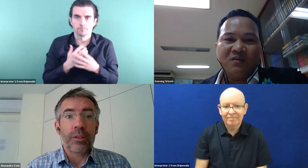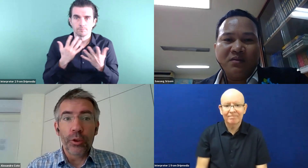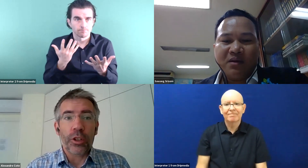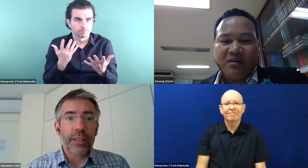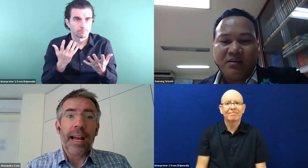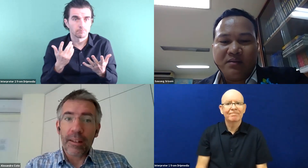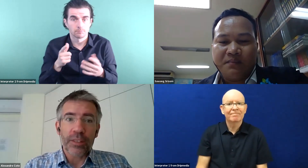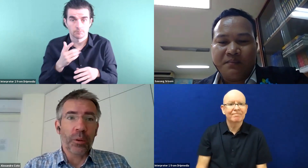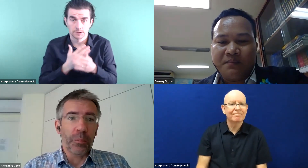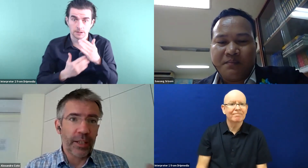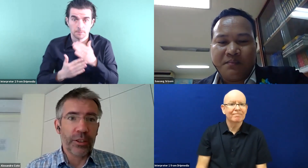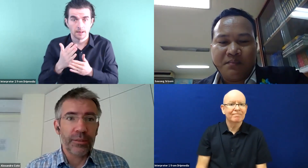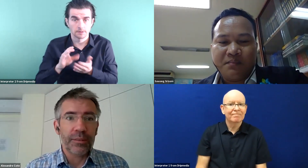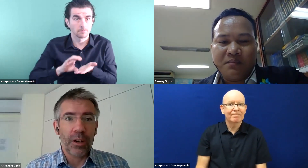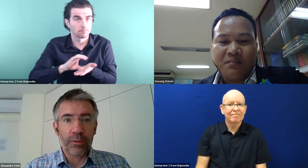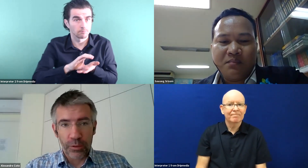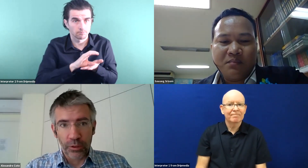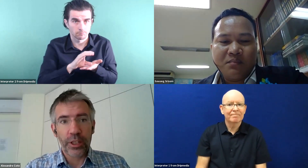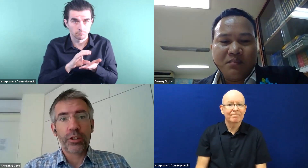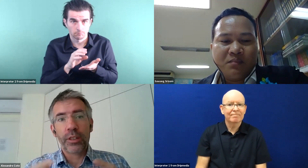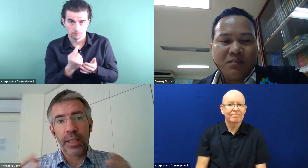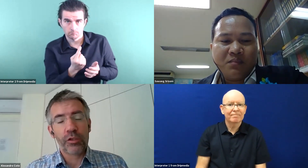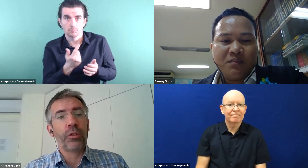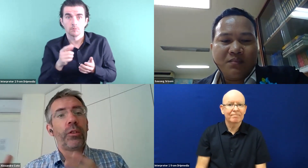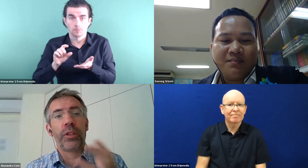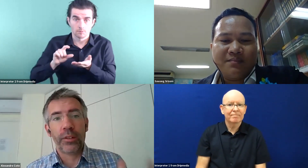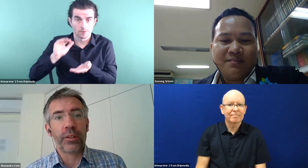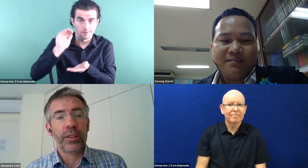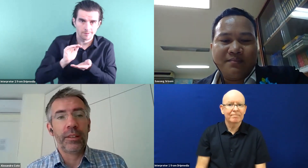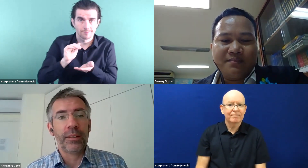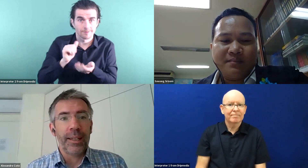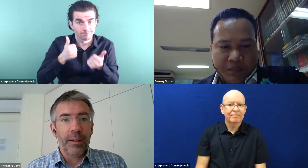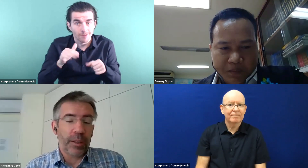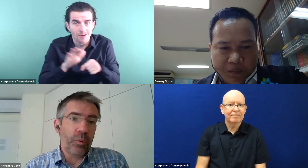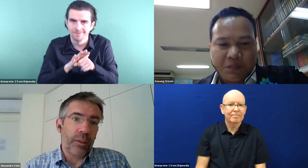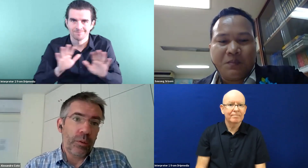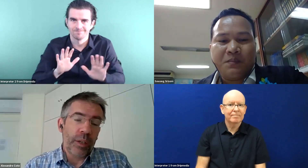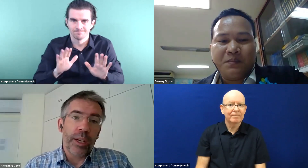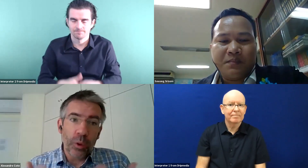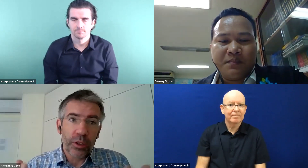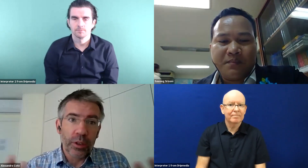usually they have this combination of concession, cash transfer and services, because when we look